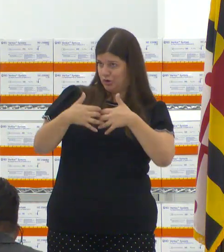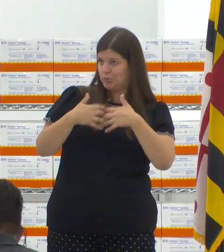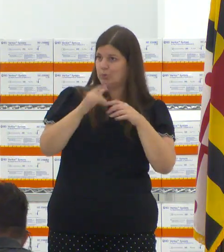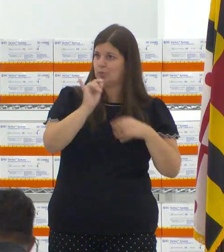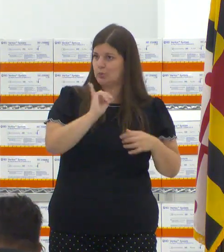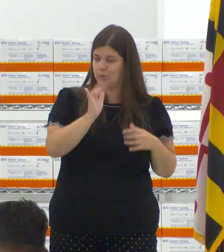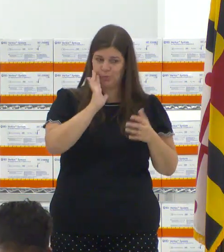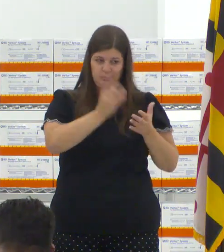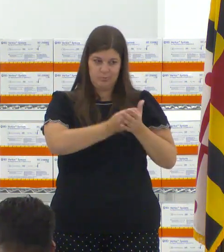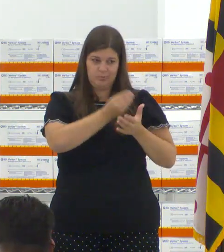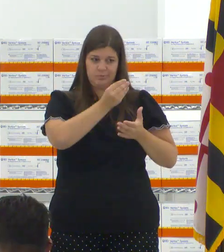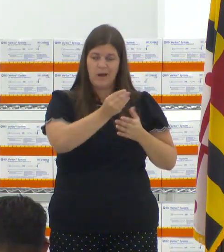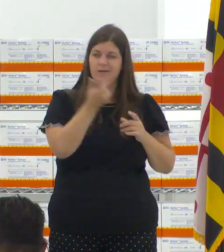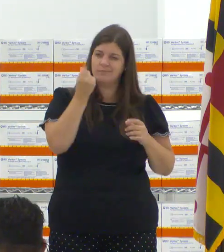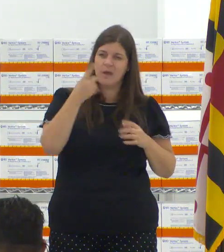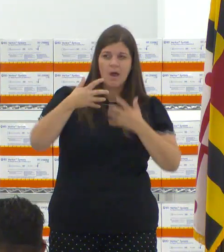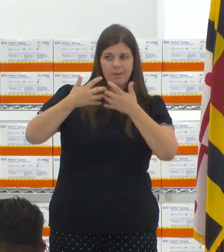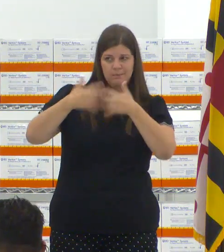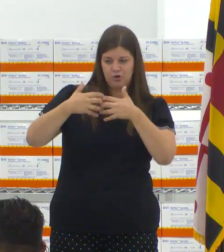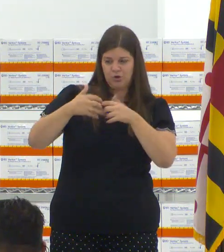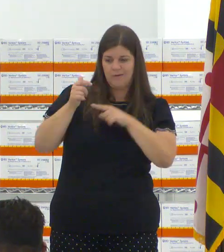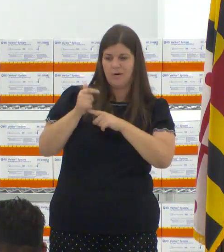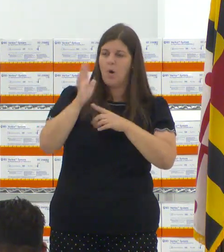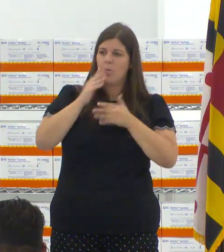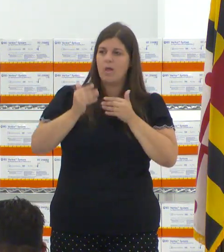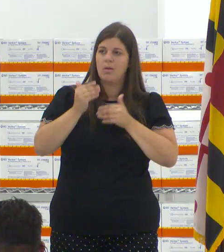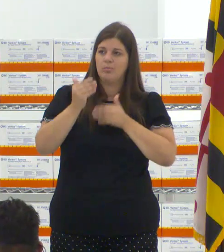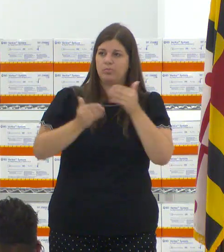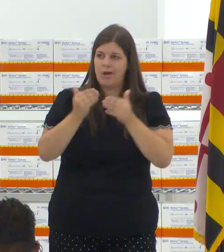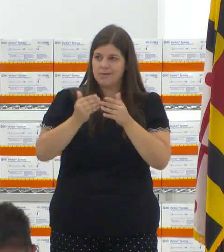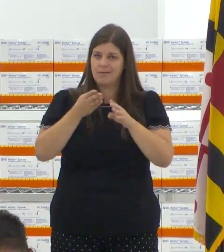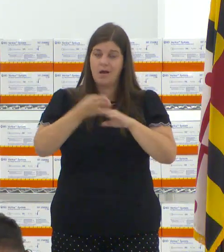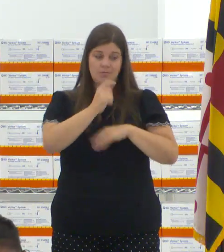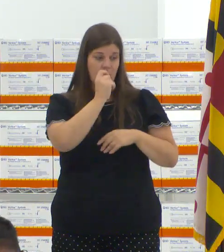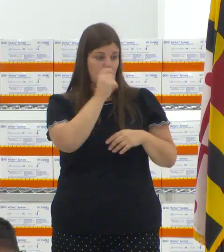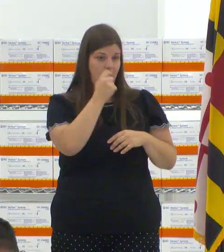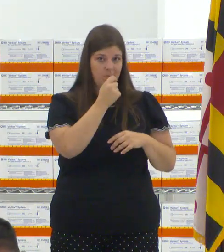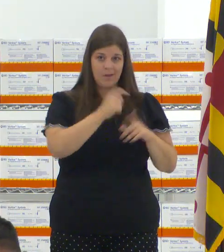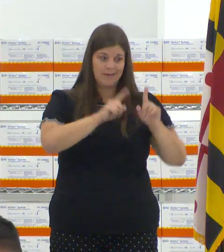the states have signed letters of commitment and I'm pleased to announce that the state of Maryland will